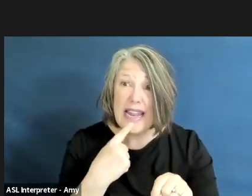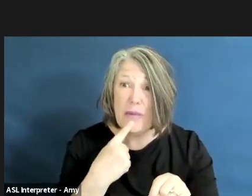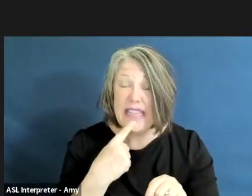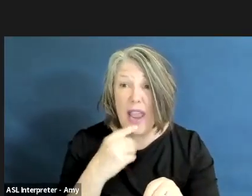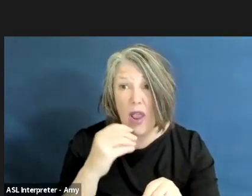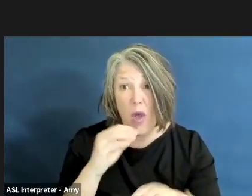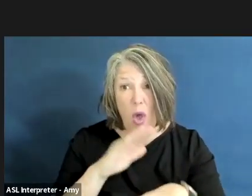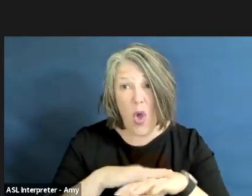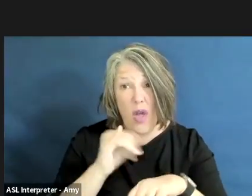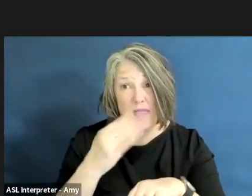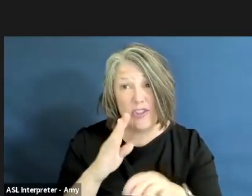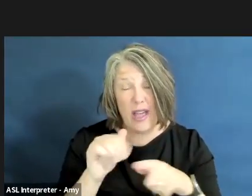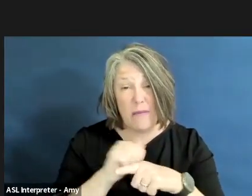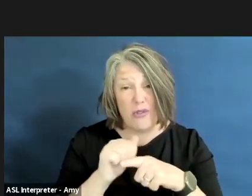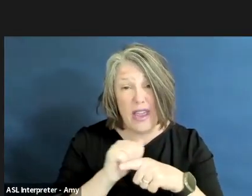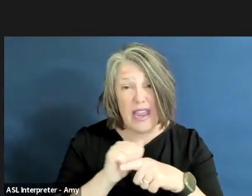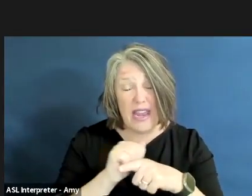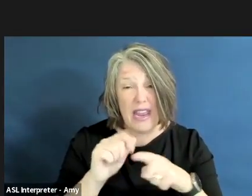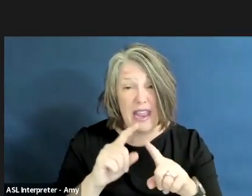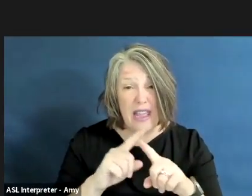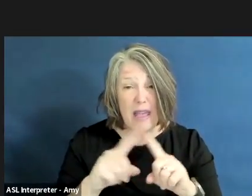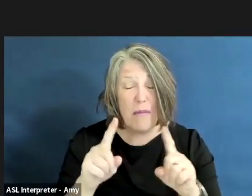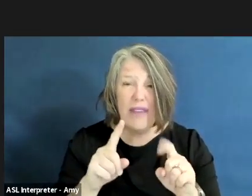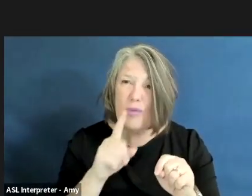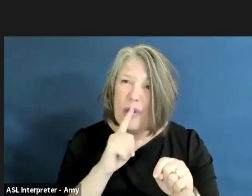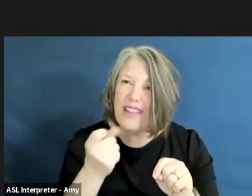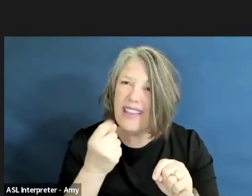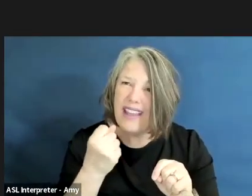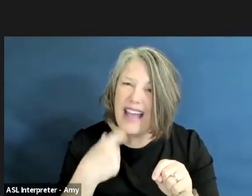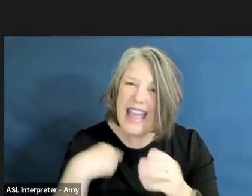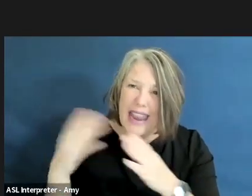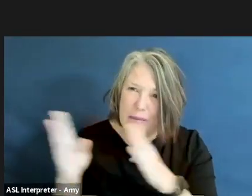But usually, I just said I had a plan because I did.